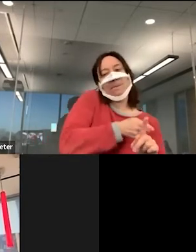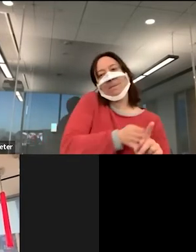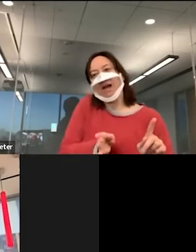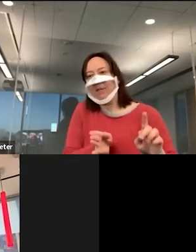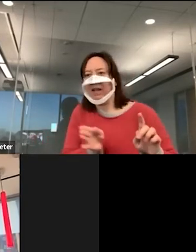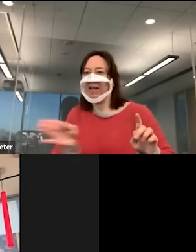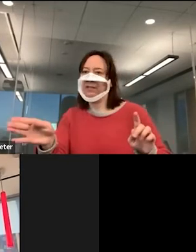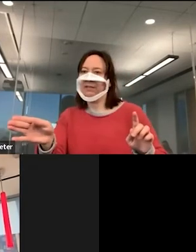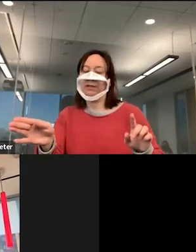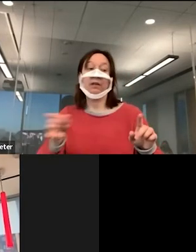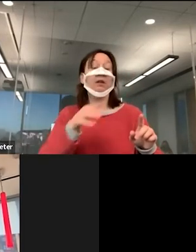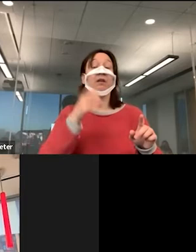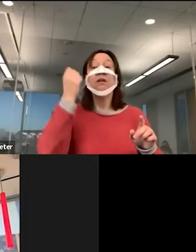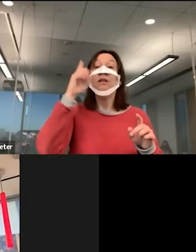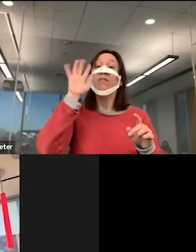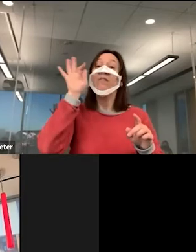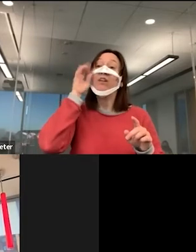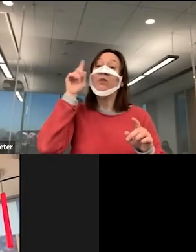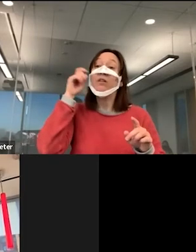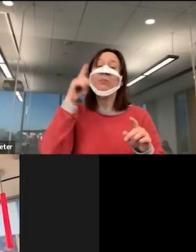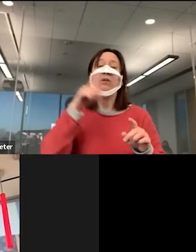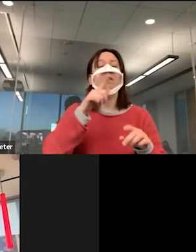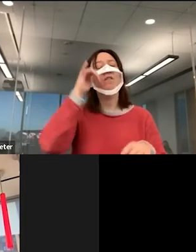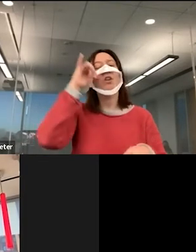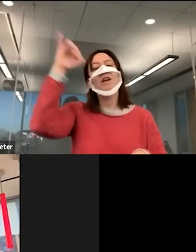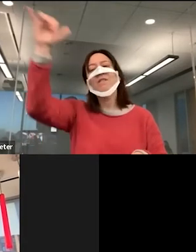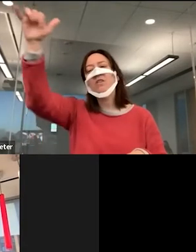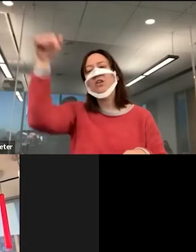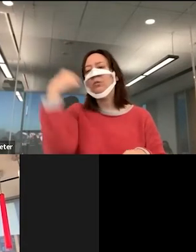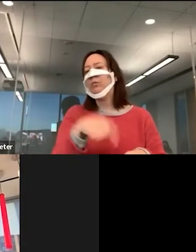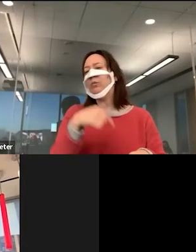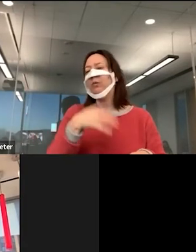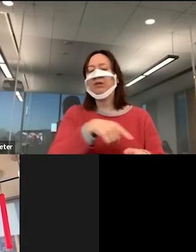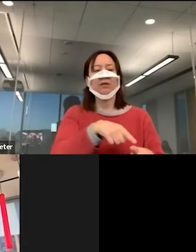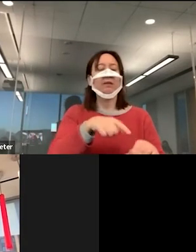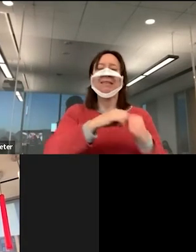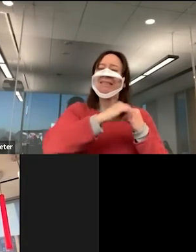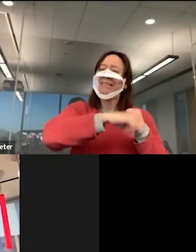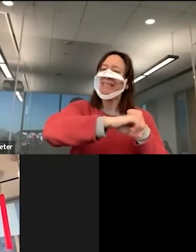and i used to sit there and say to agencies for god's sakes it's taken you seven months